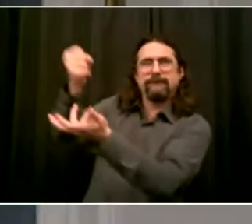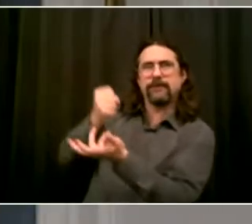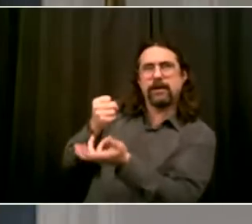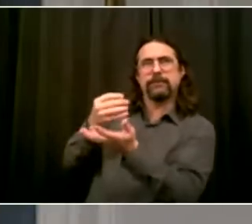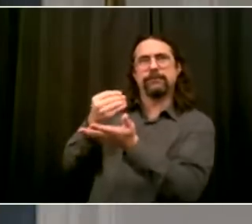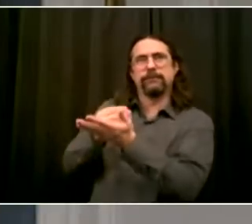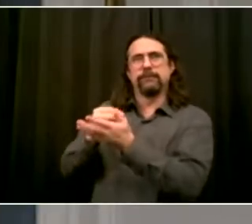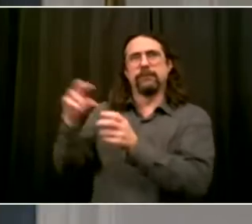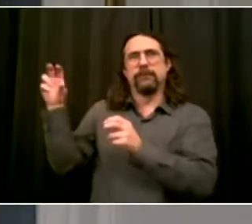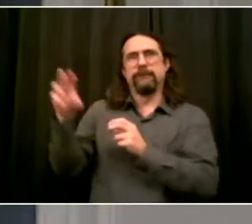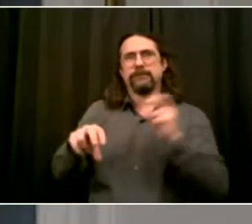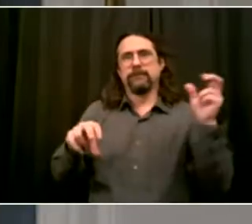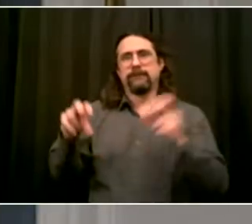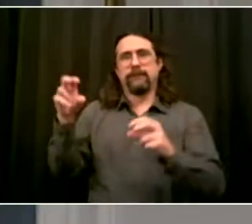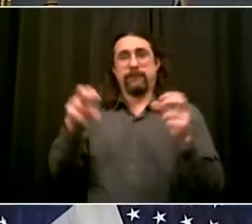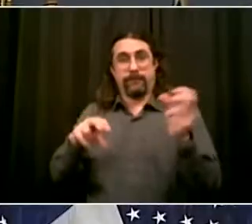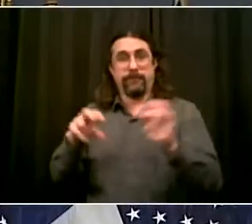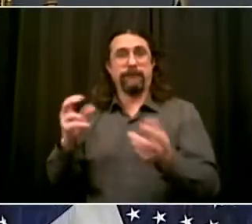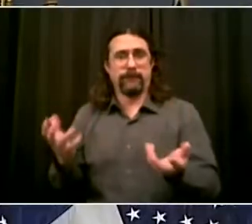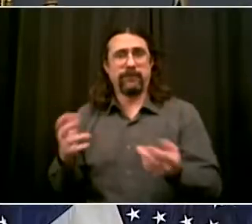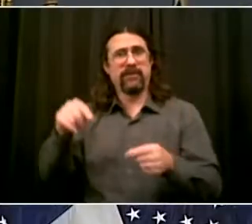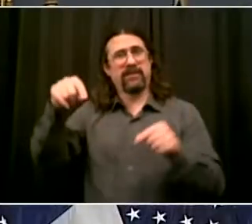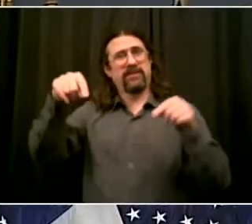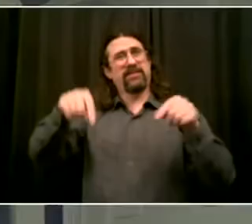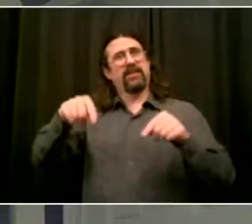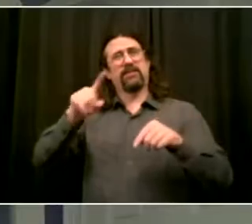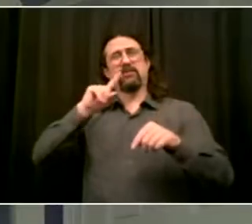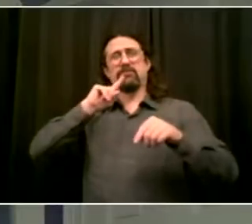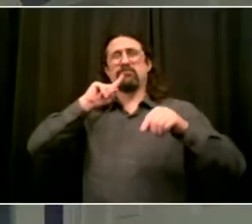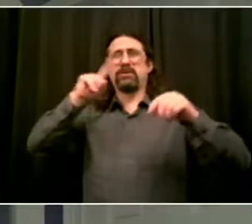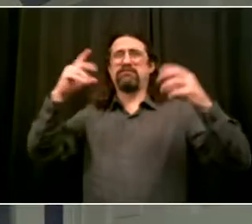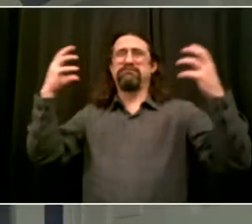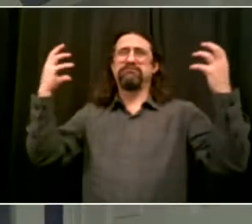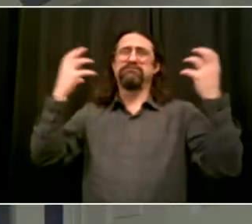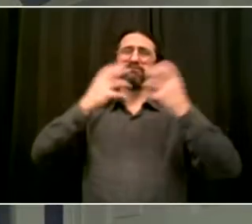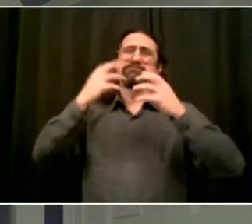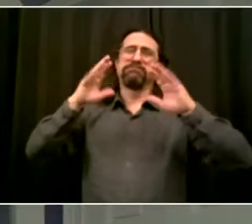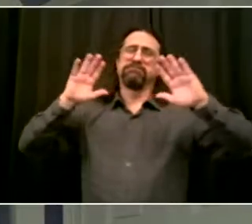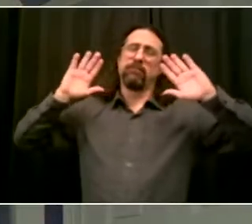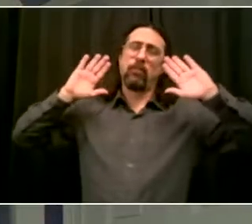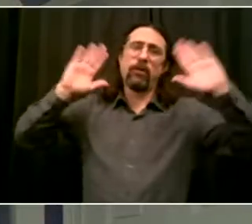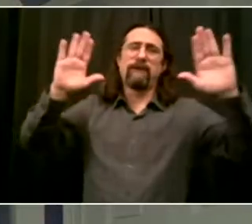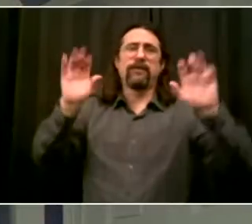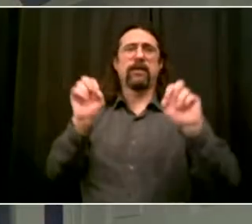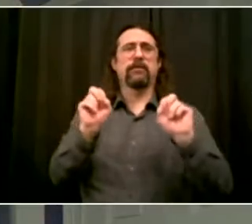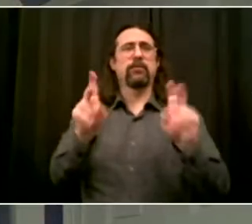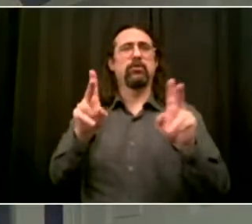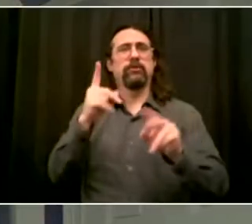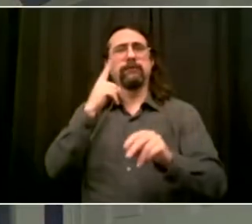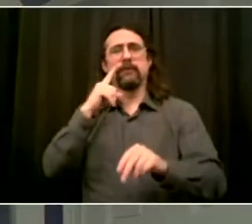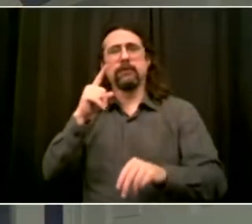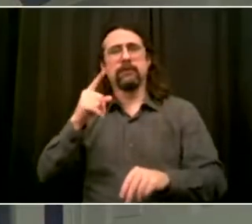SHIELDS. THOSE CAN BE PROFITABLE VENTURES. THIS IS CREDIBLE OPPORTUNITY WHERE THE PUBLIC INTEREST IN THE PRIVATE INTERESTS ARE ALL LYING AROUND